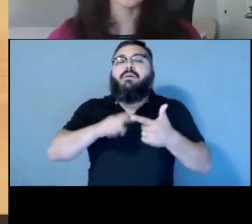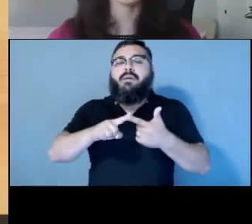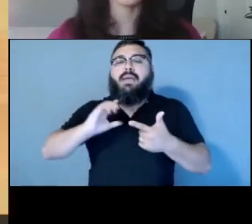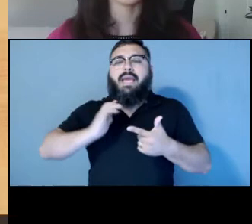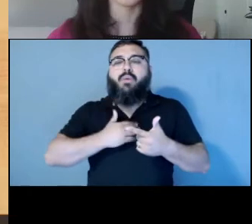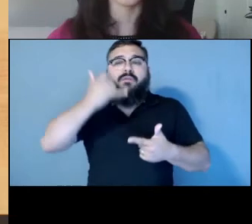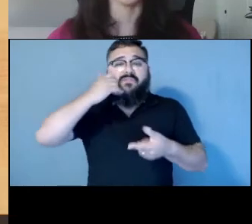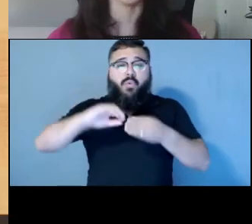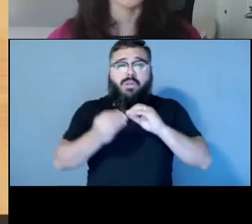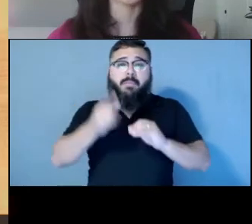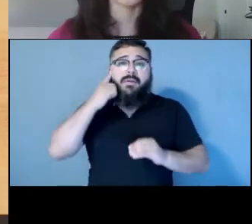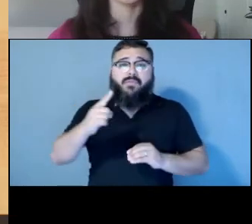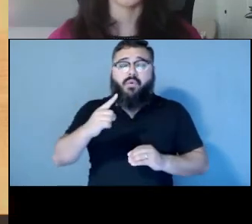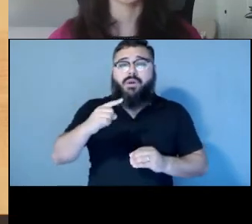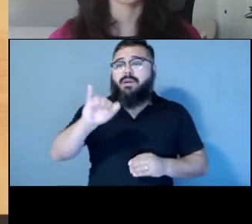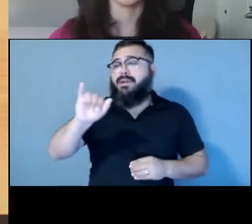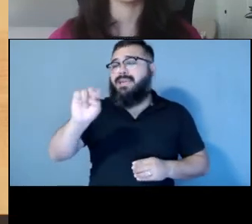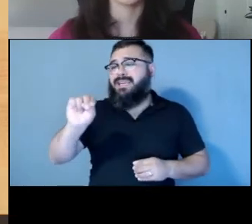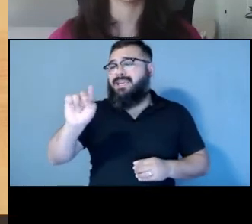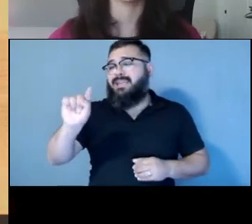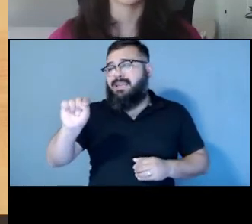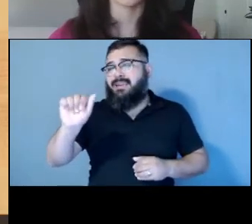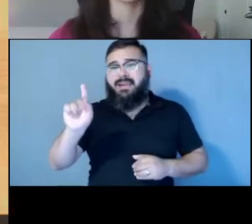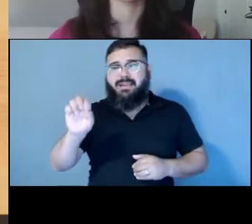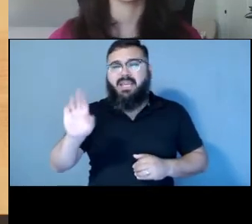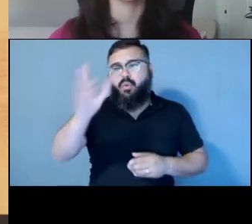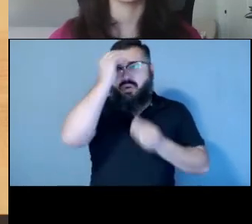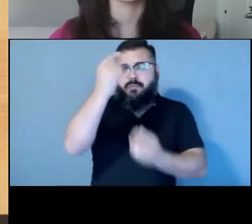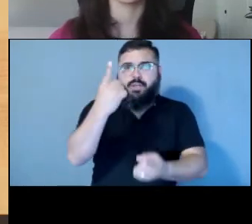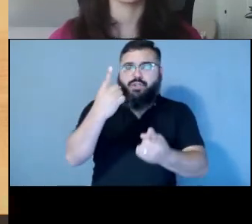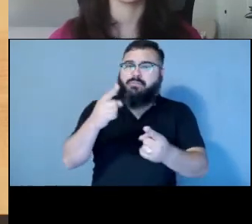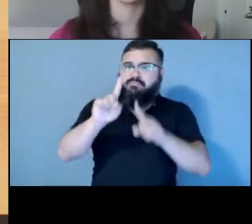and then our website address generally for how to apply for services.